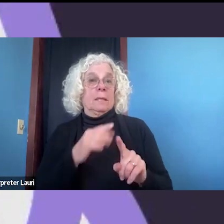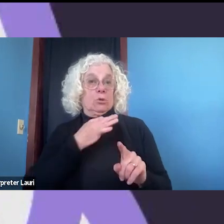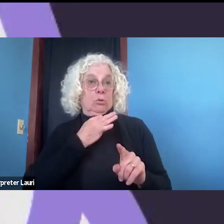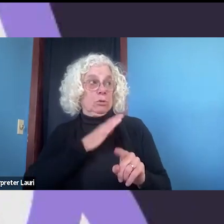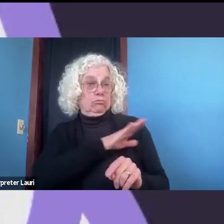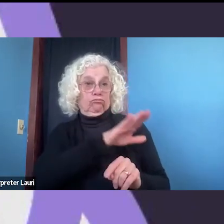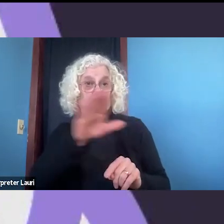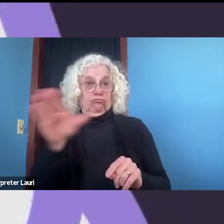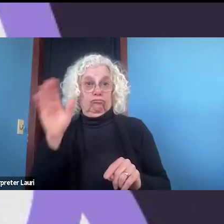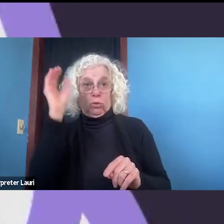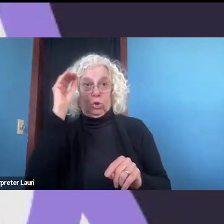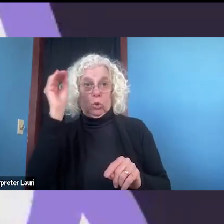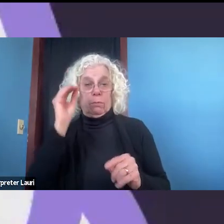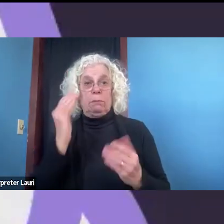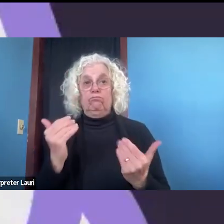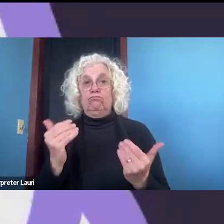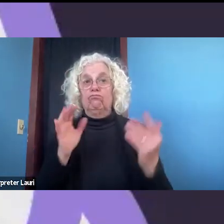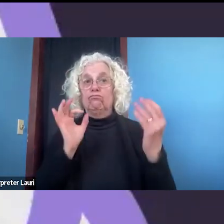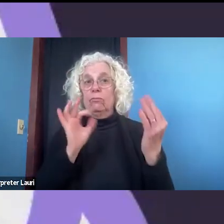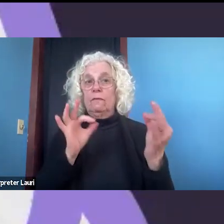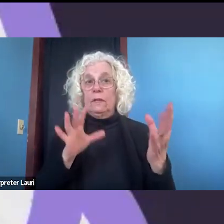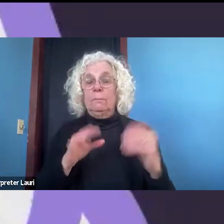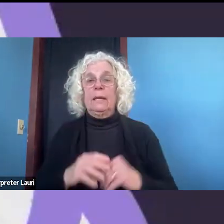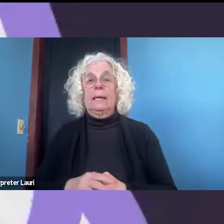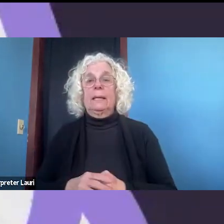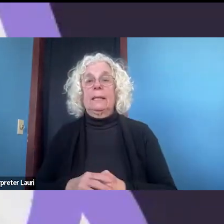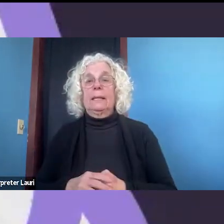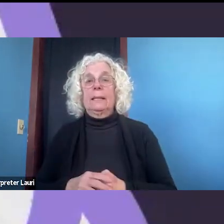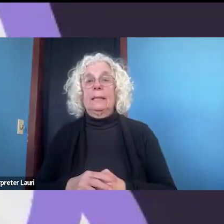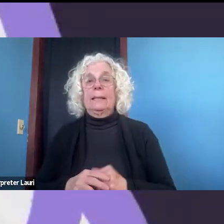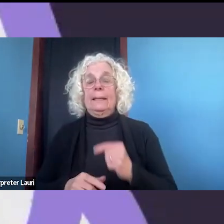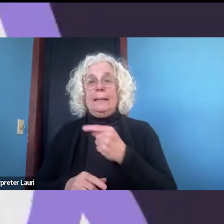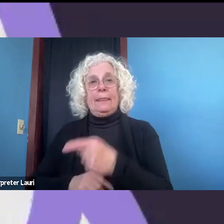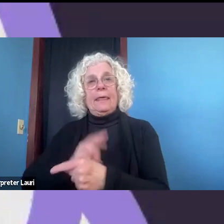and gather some feedback about, what we can consider adding in the future,